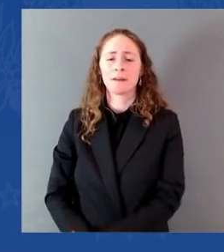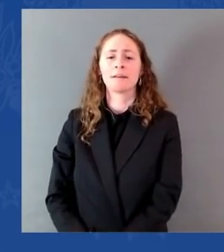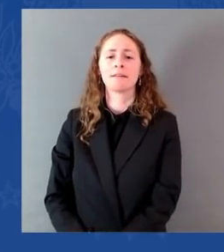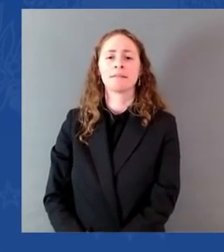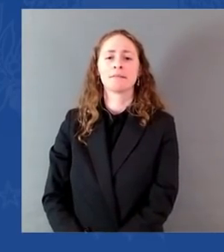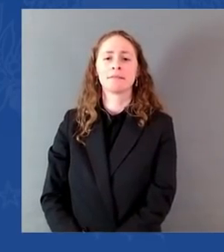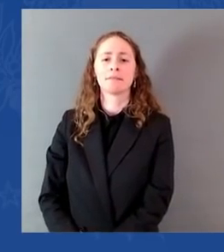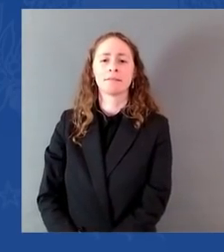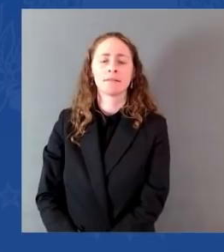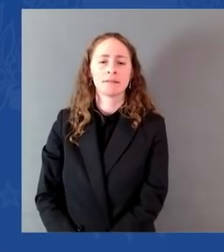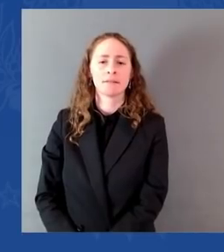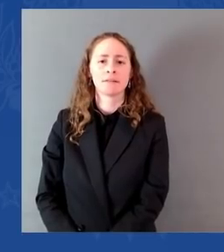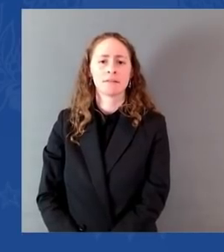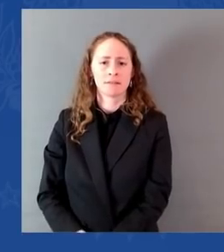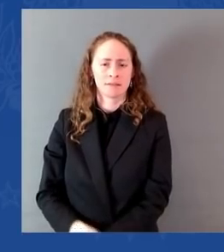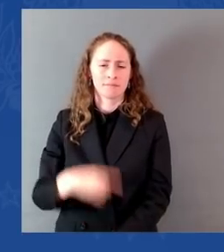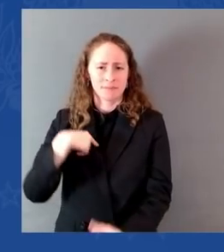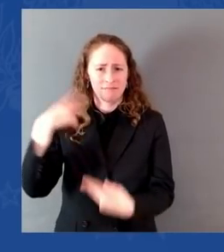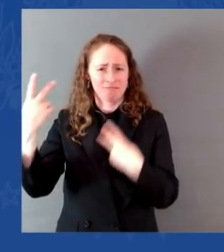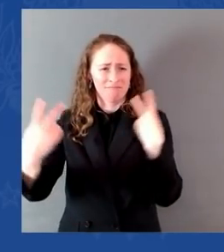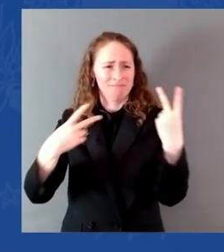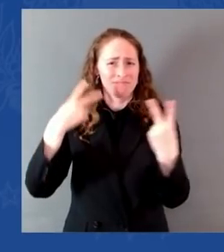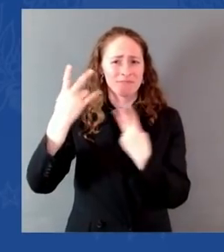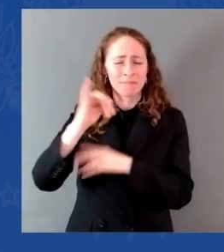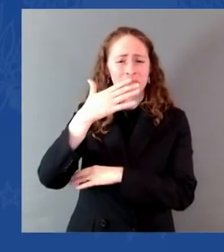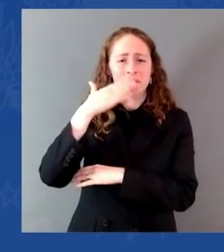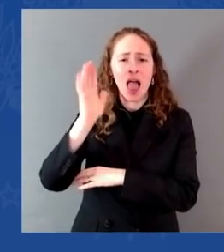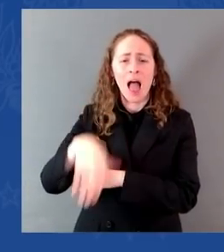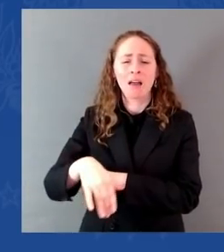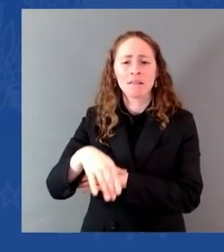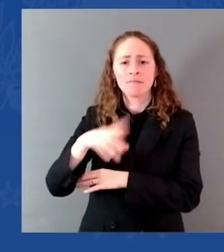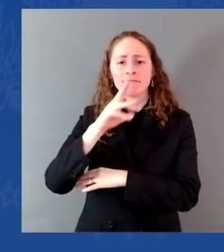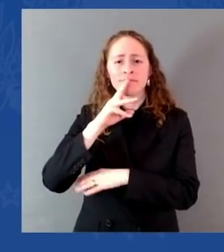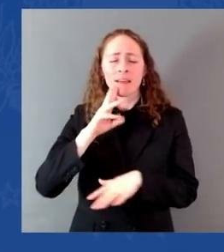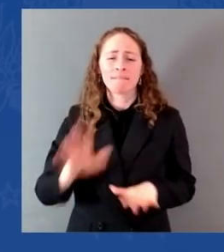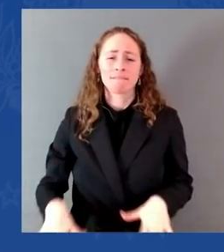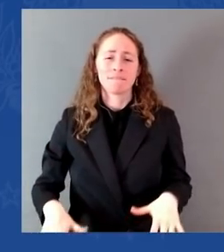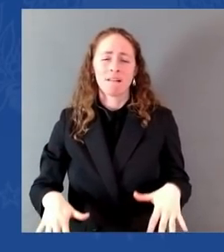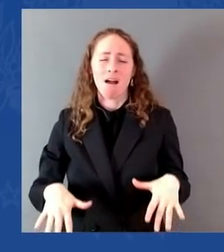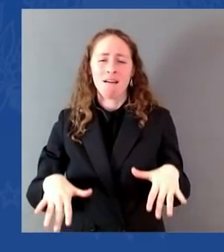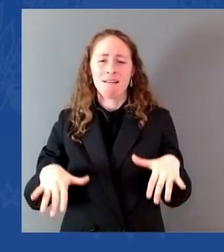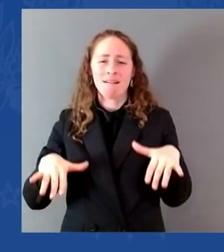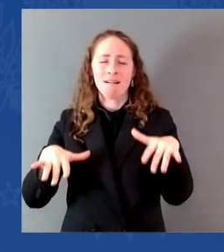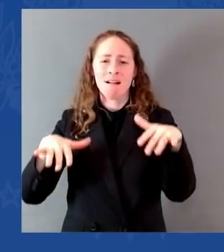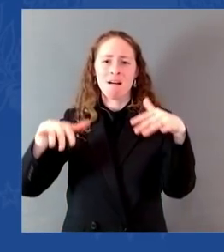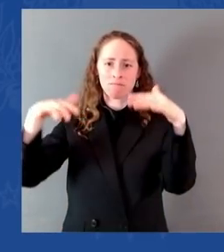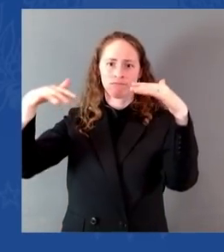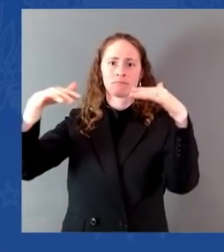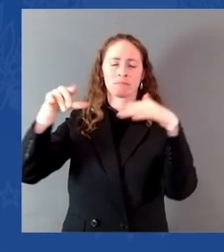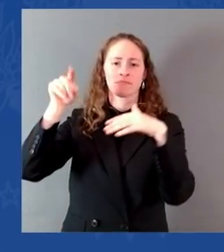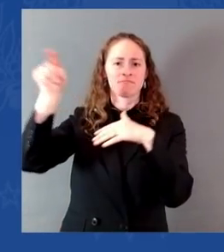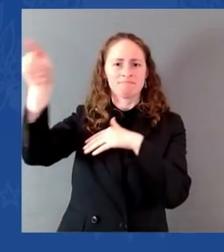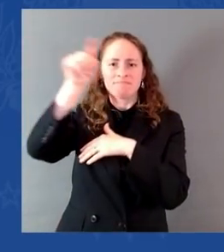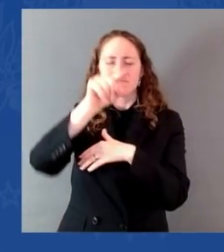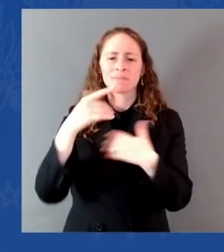And when you think about the impact of more intense weather, more severe storms, none of us are ever going to forget the devastation in Joplin.